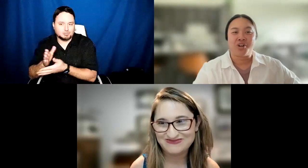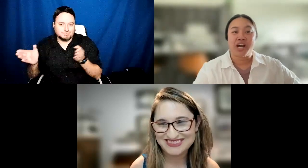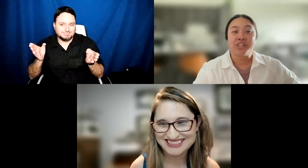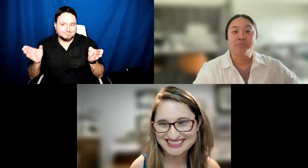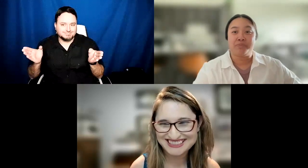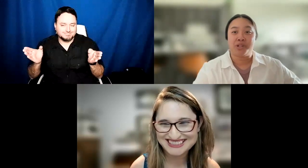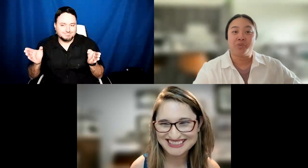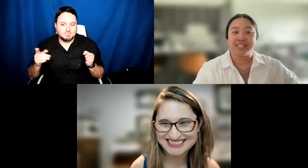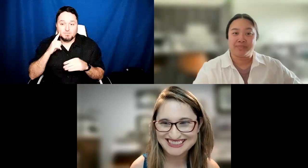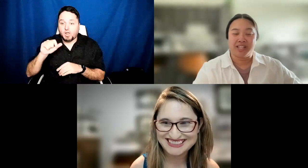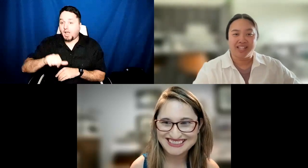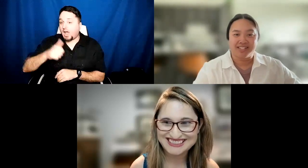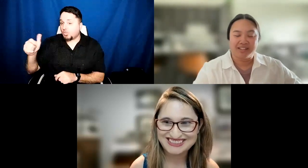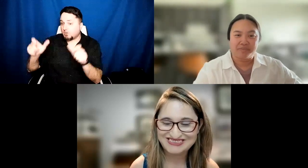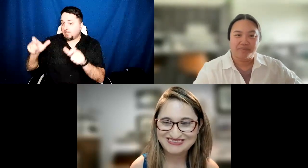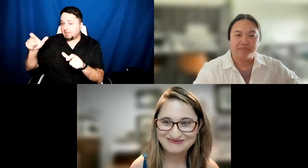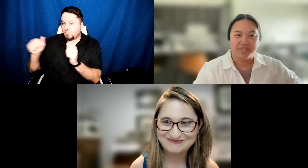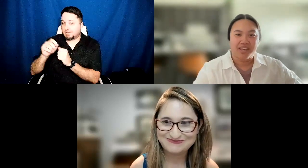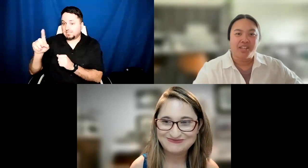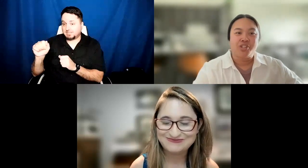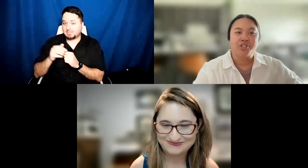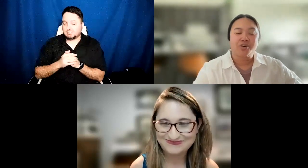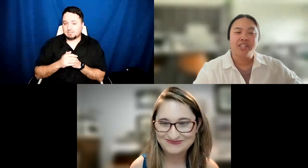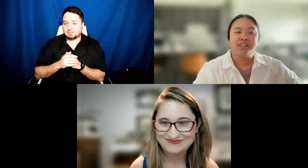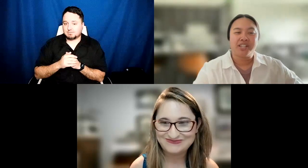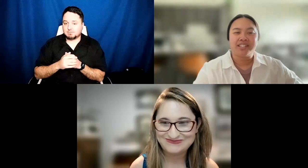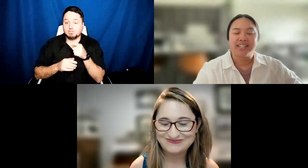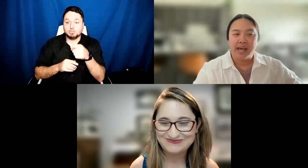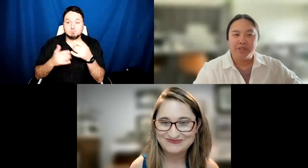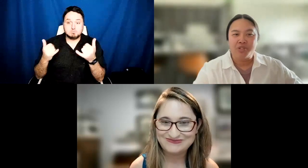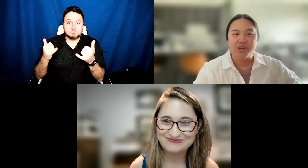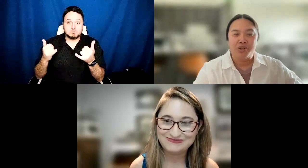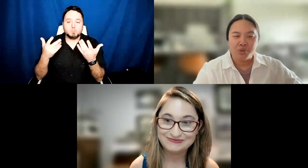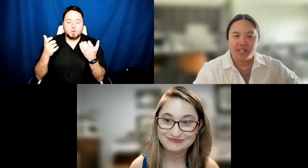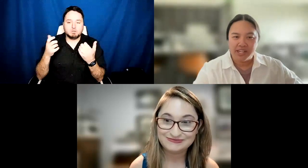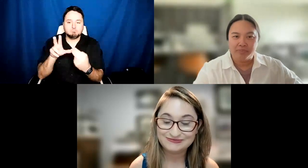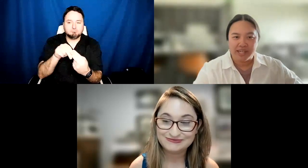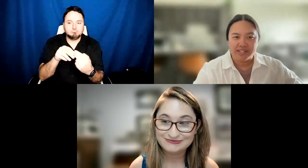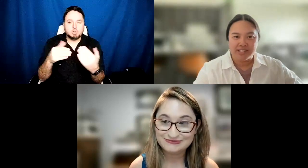for other people with disabilities. She's currently looking to tap into a new client base